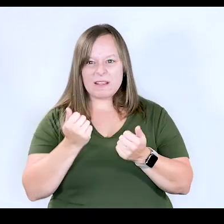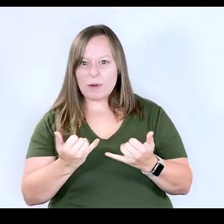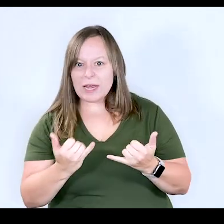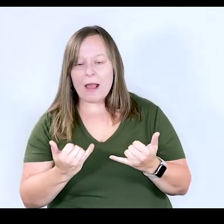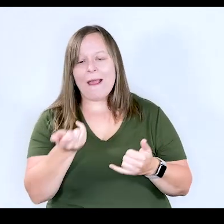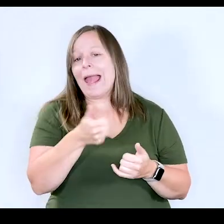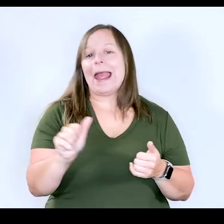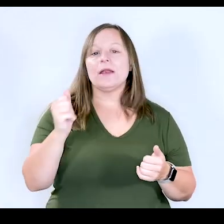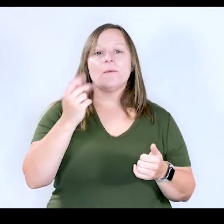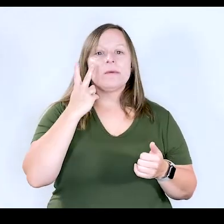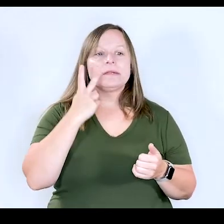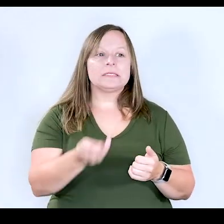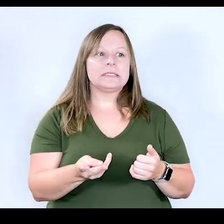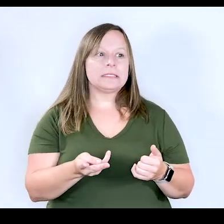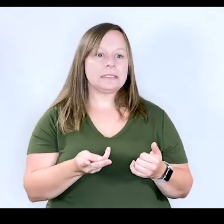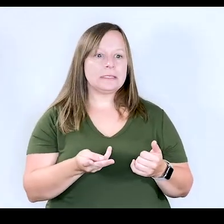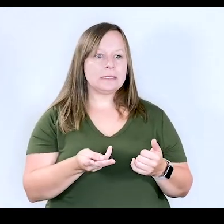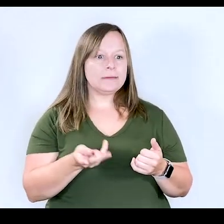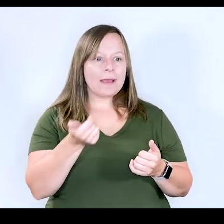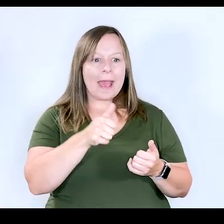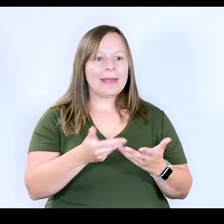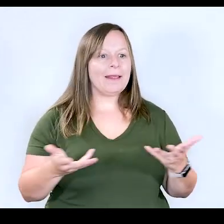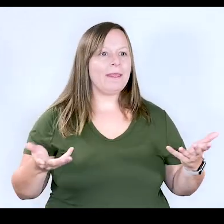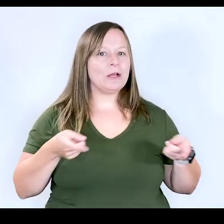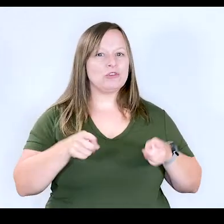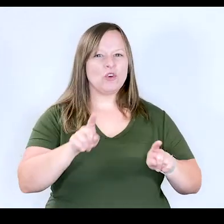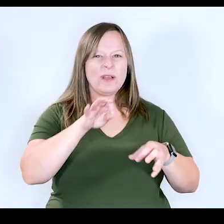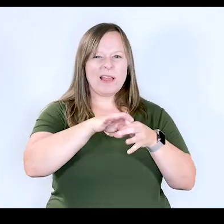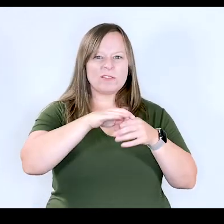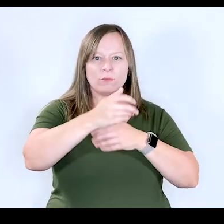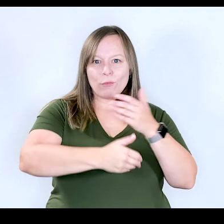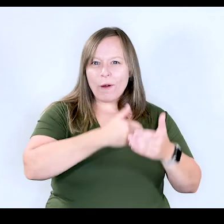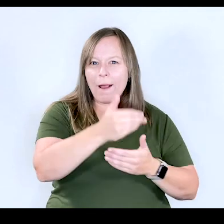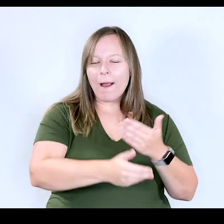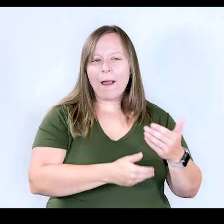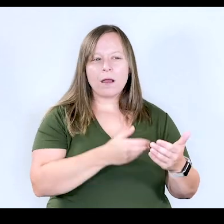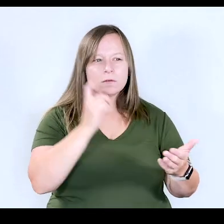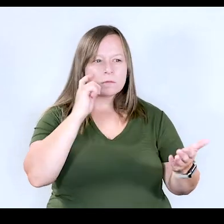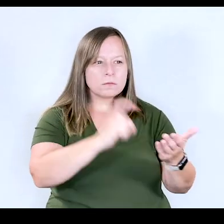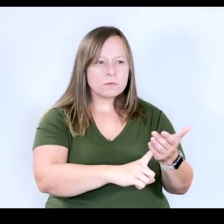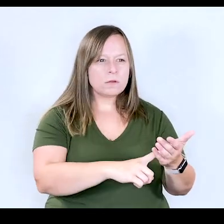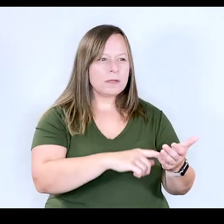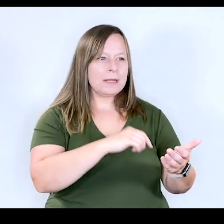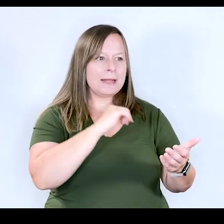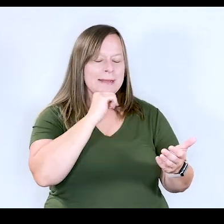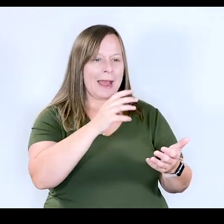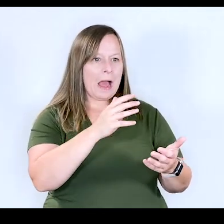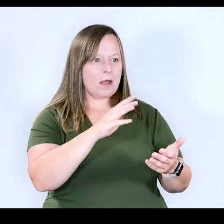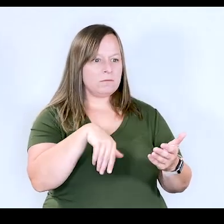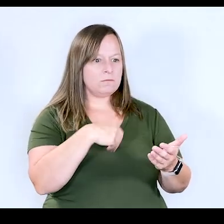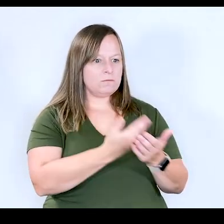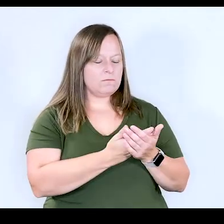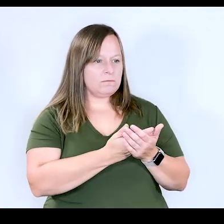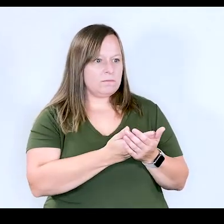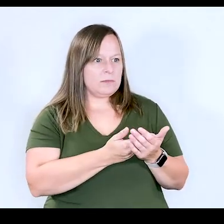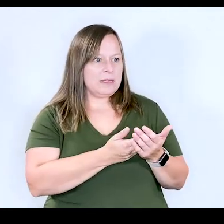As well as if anyone sees anything during the election process, people aren't getting their absentee ballots